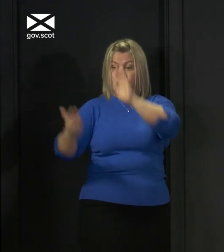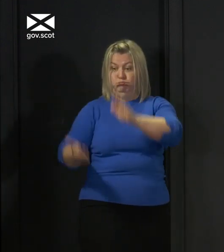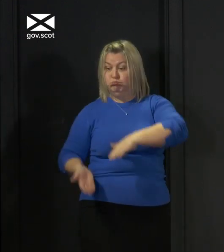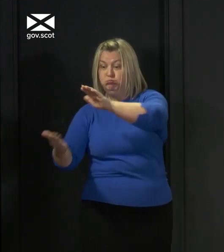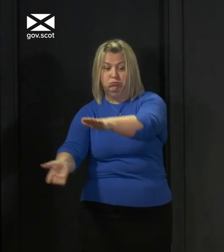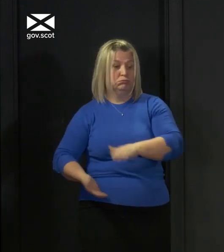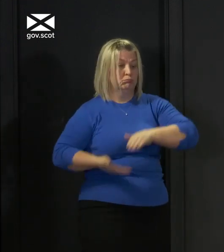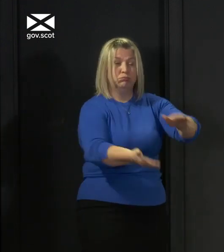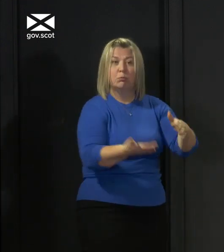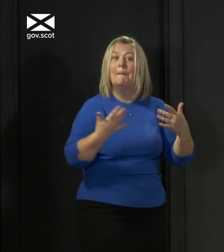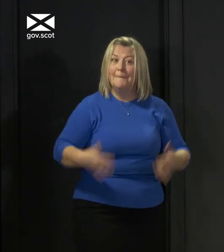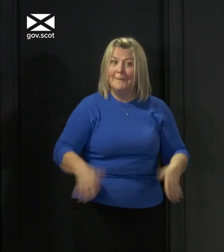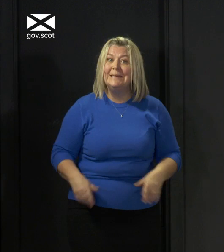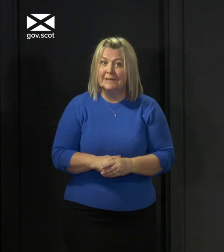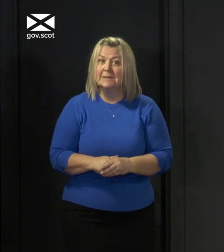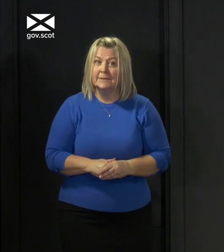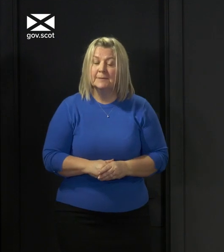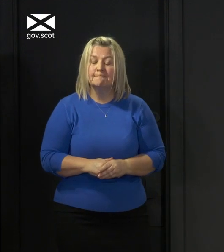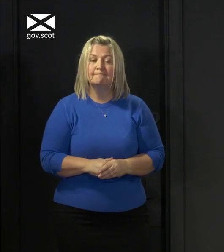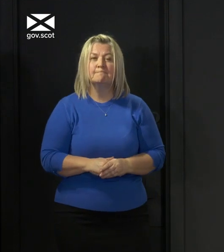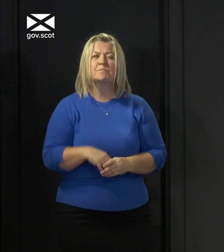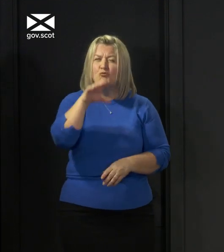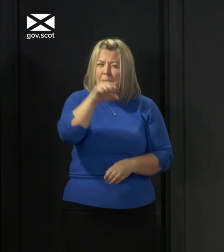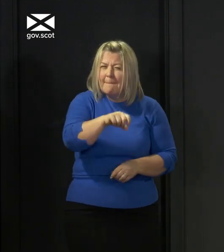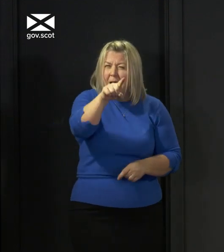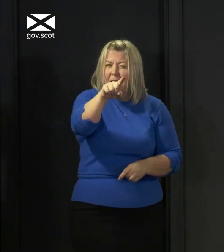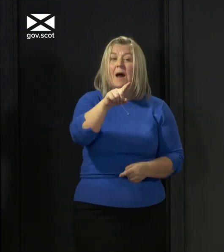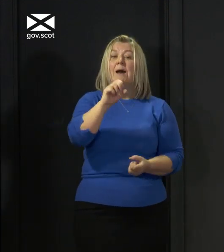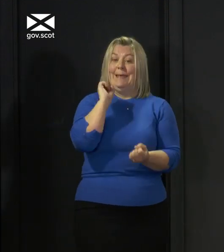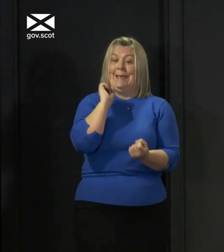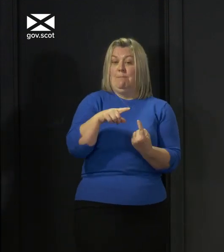reminder that we have that email address for anybody on the front line who feels